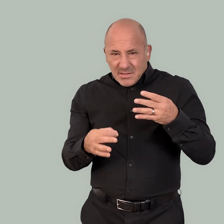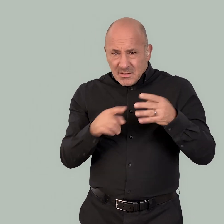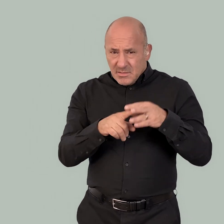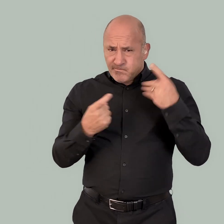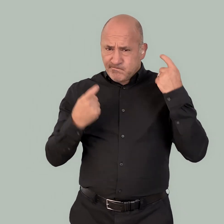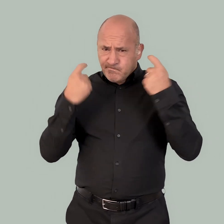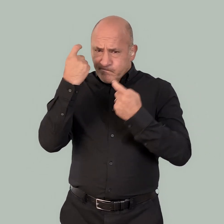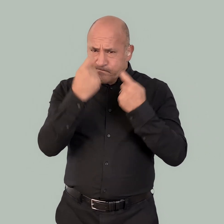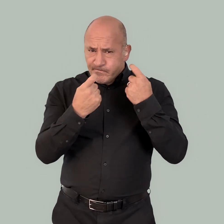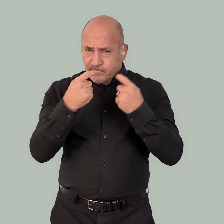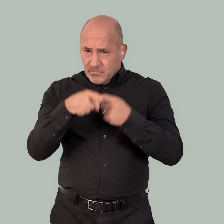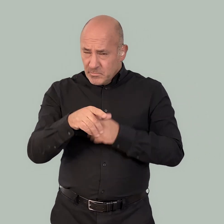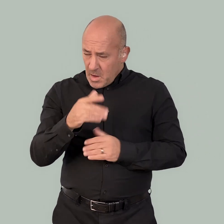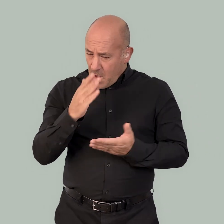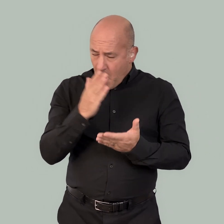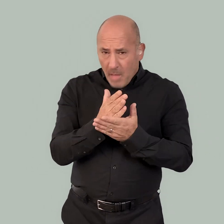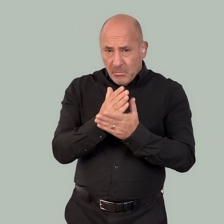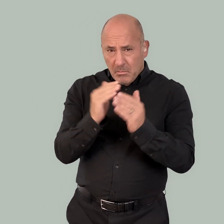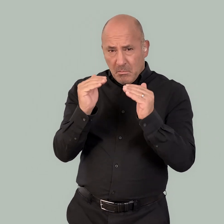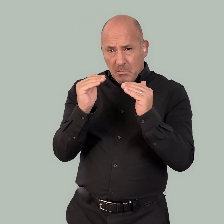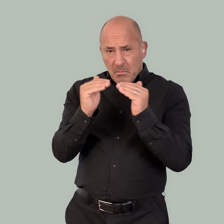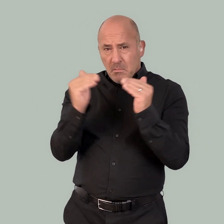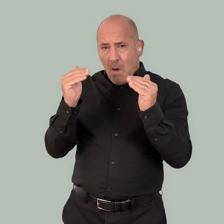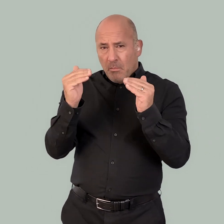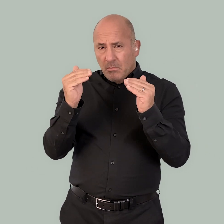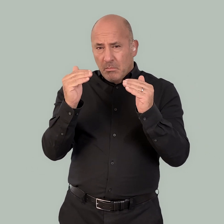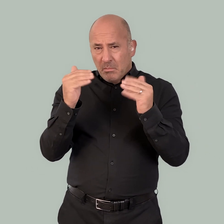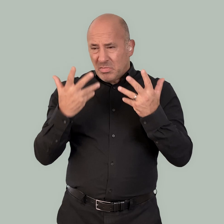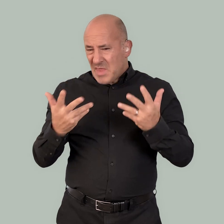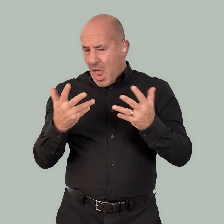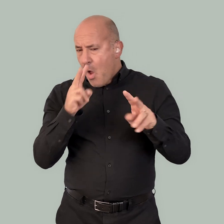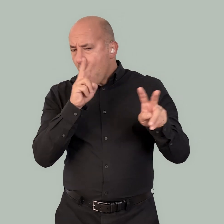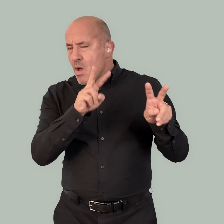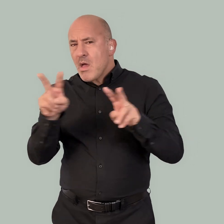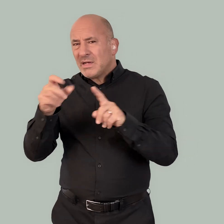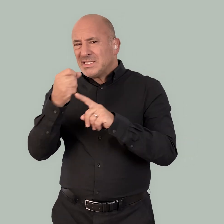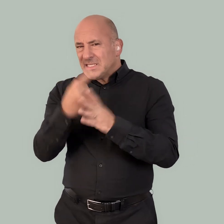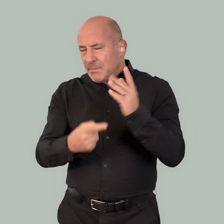and associated points – to consider whether these effectively